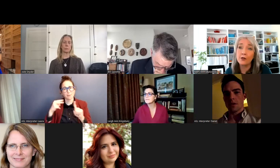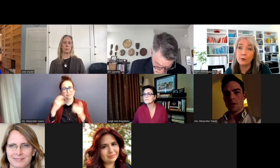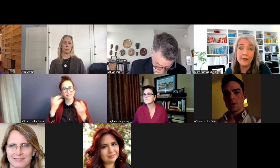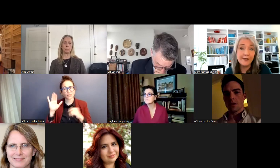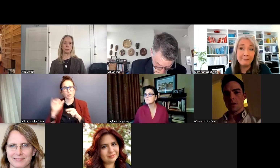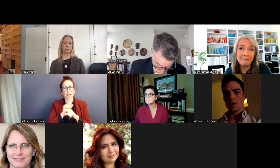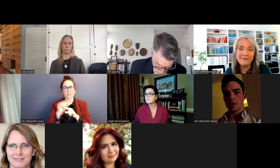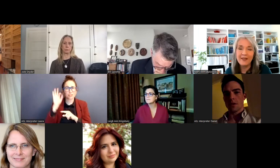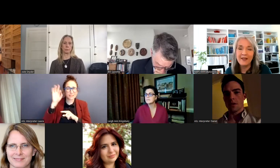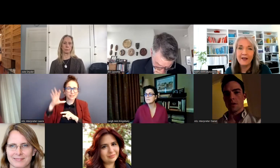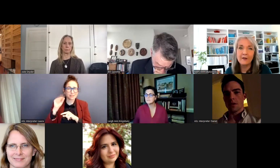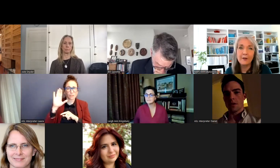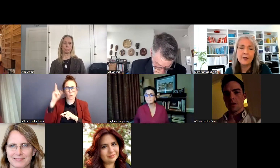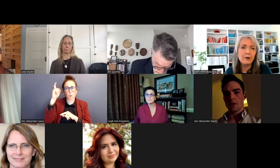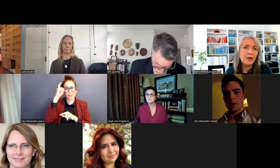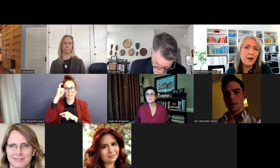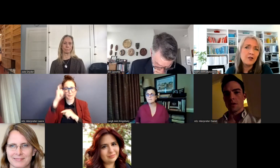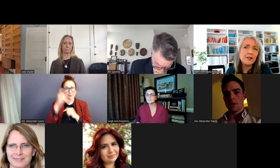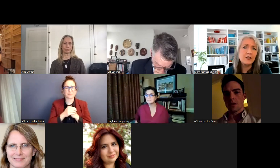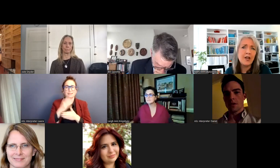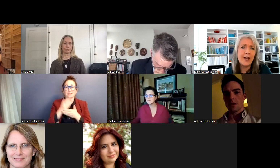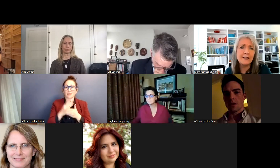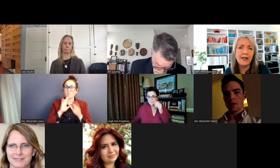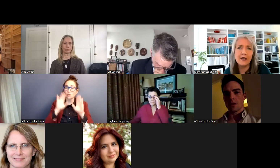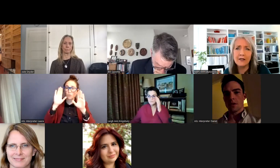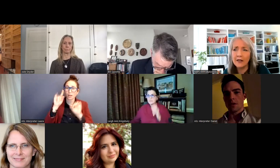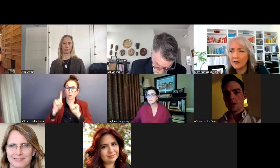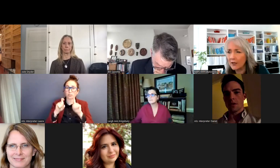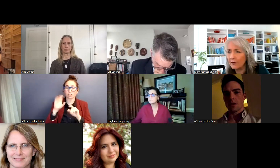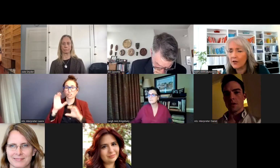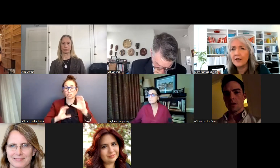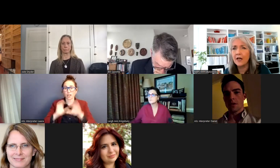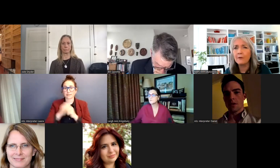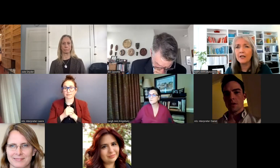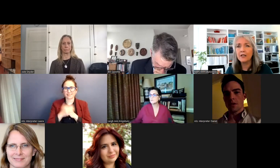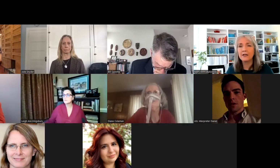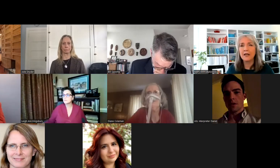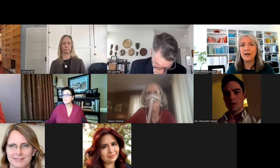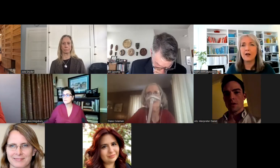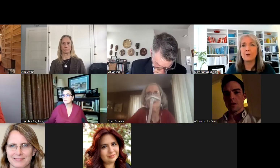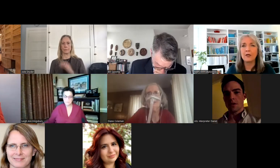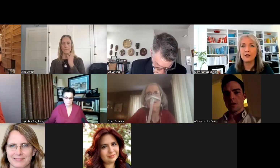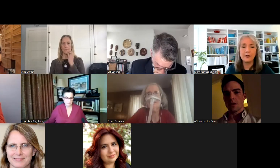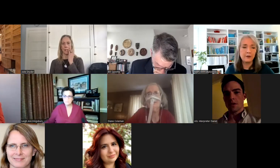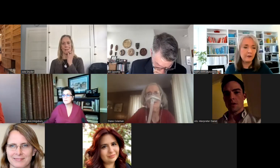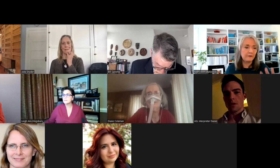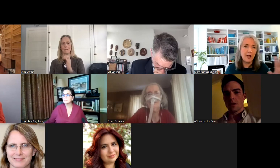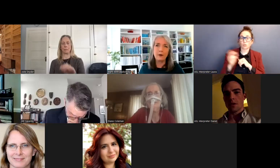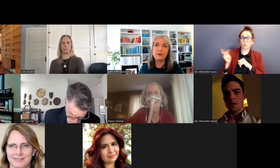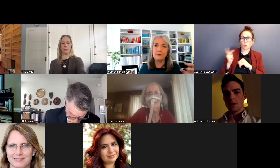your wisdom. There have been some great questions in chat. And given our time, Leanne and I are willing to follow up to make